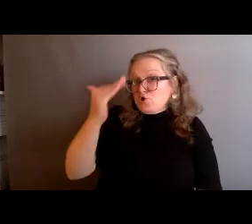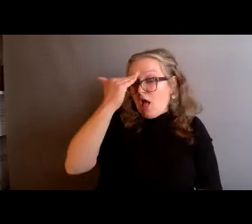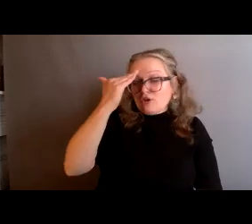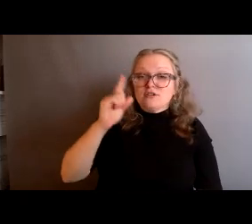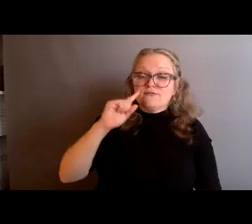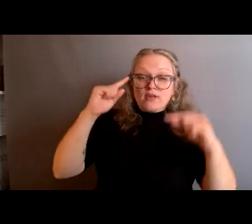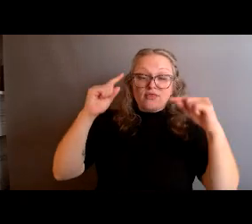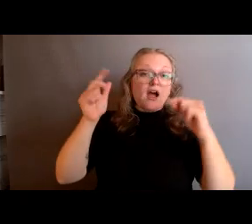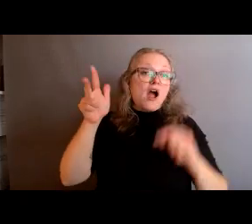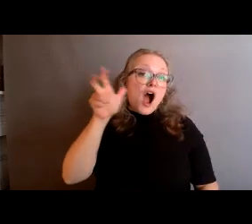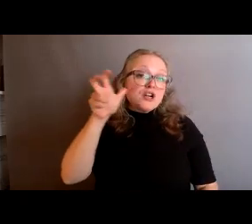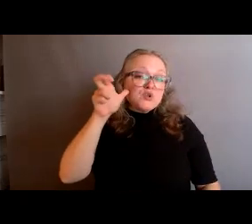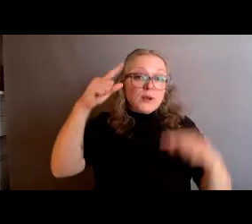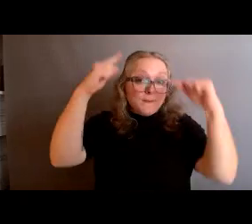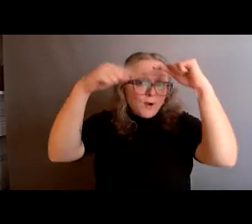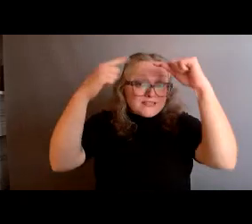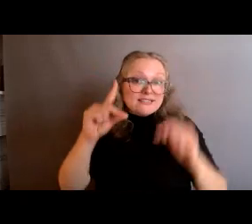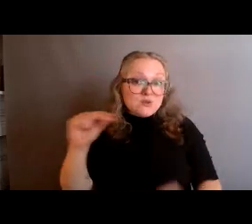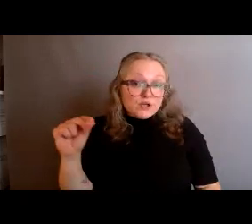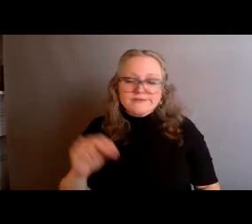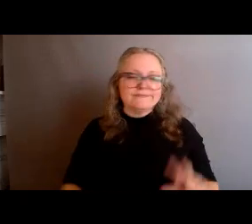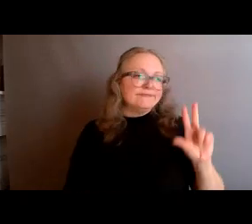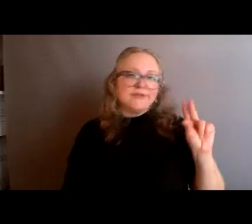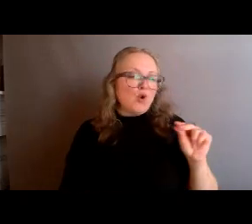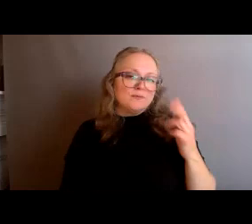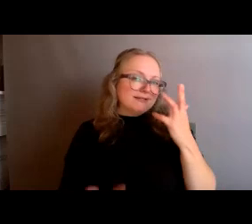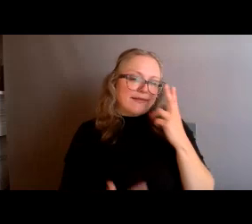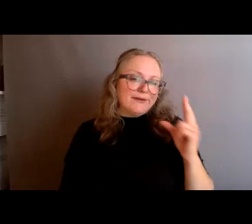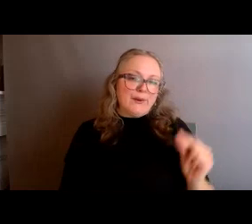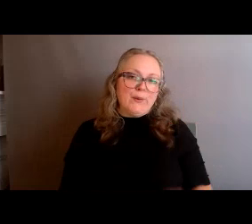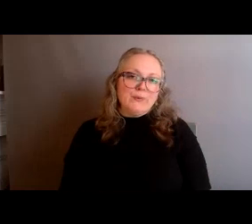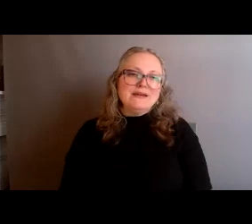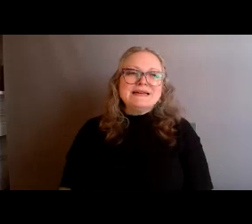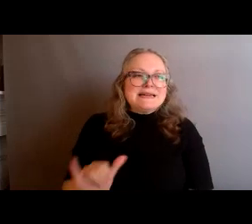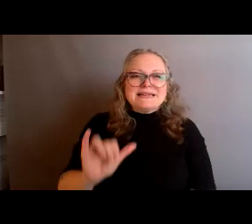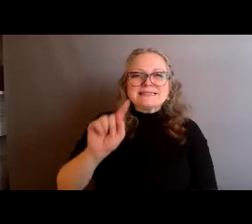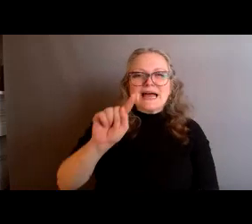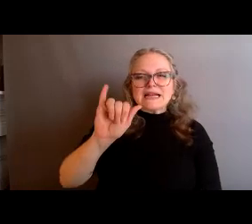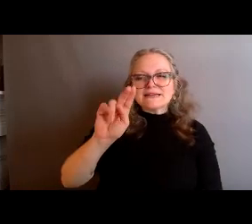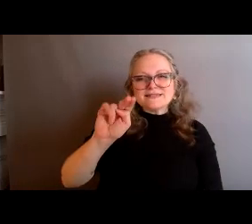No, no, sadly no. It's like tinnitus, you know, it's real. It's